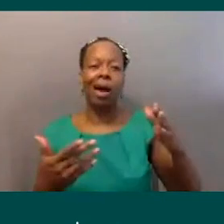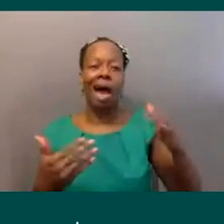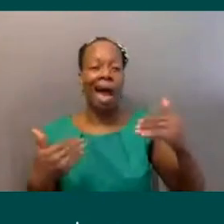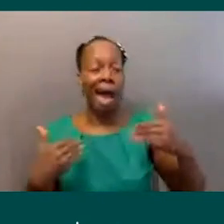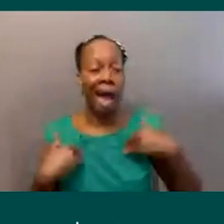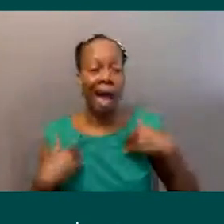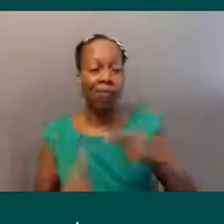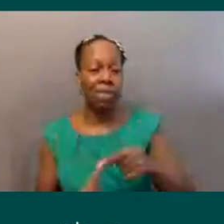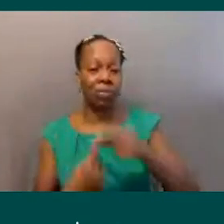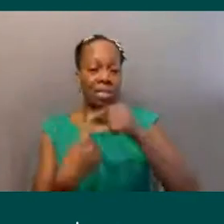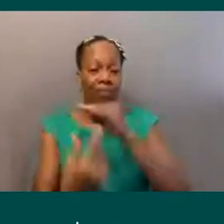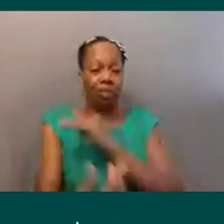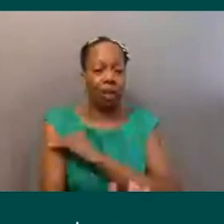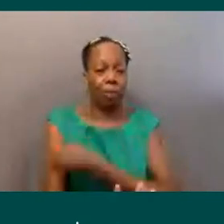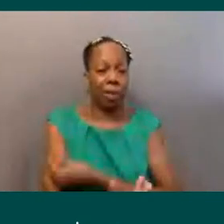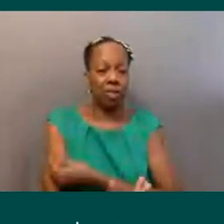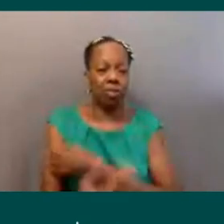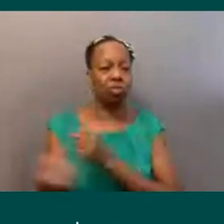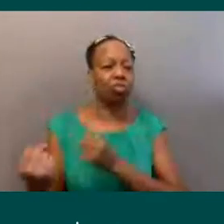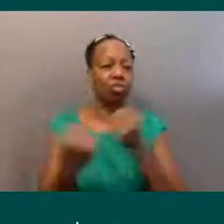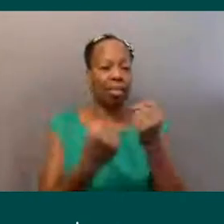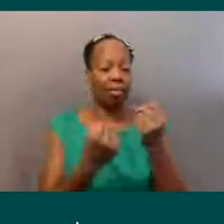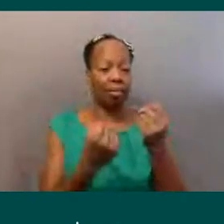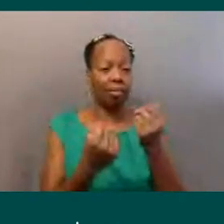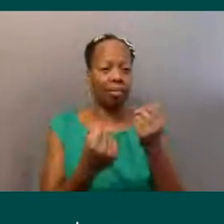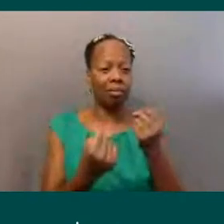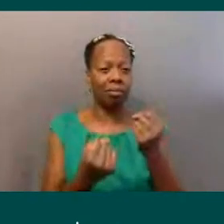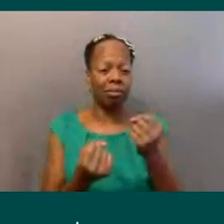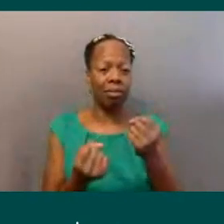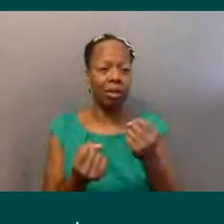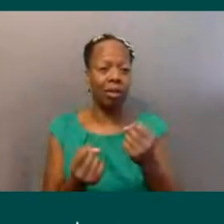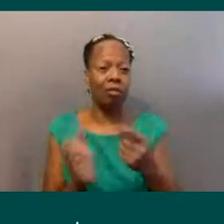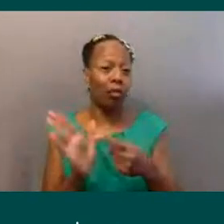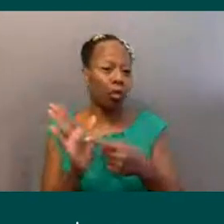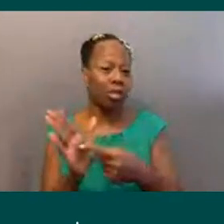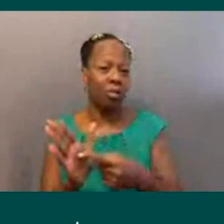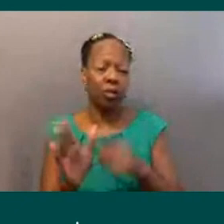because for instance, you cannot strengthen the quadriceps,